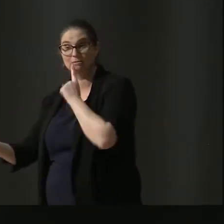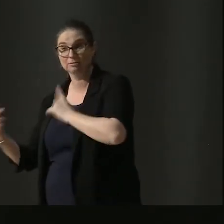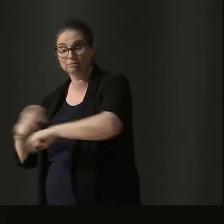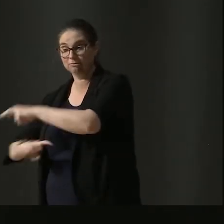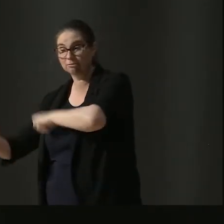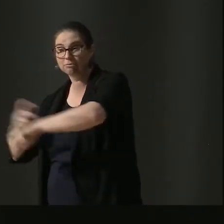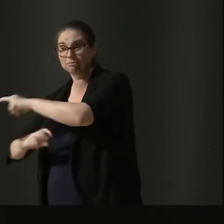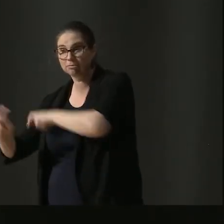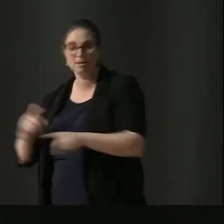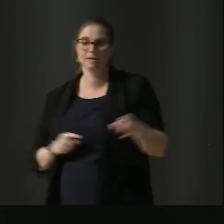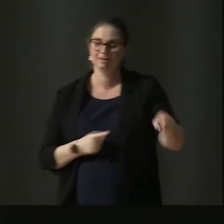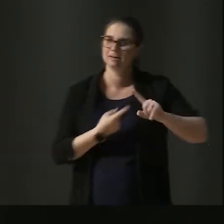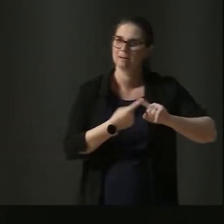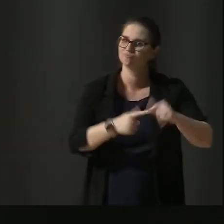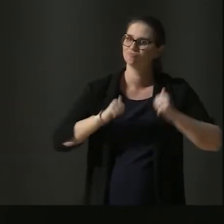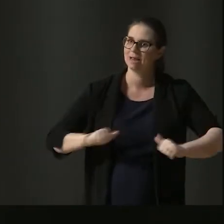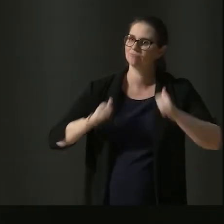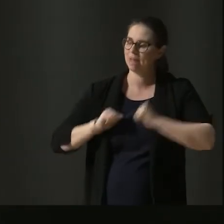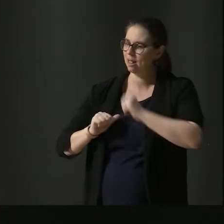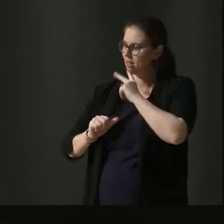And she kept practicing, putting words to his feelings.